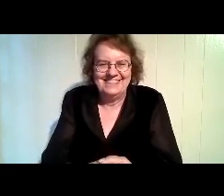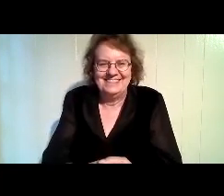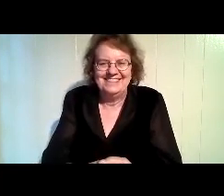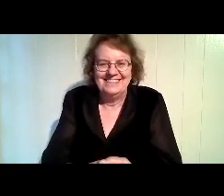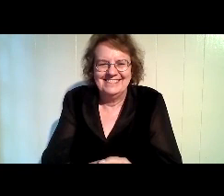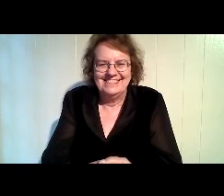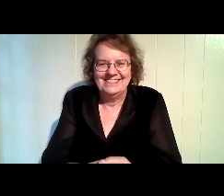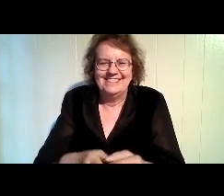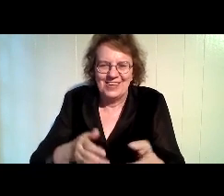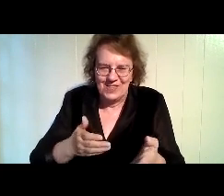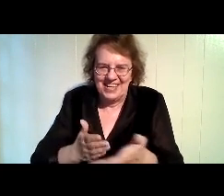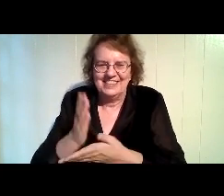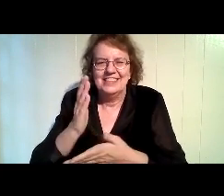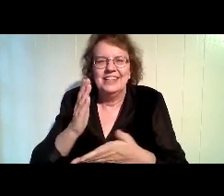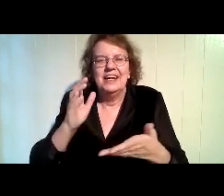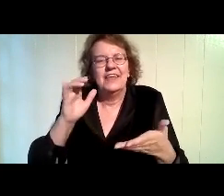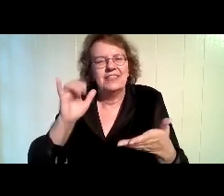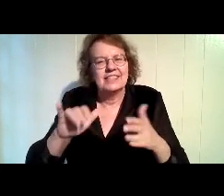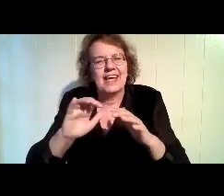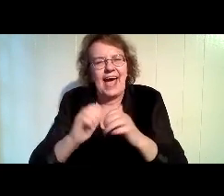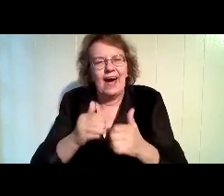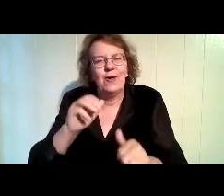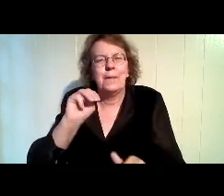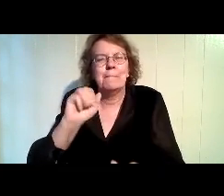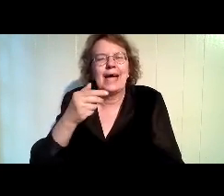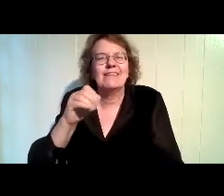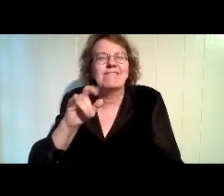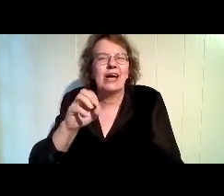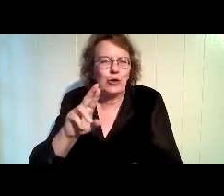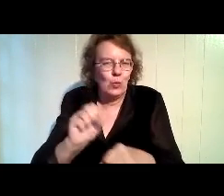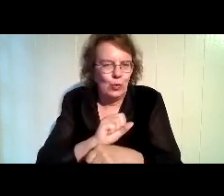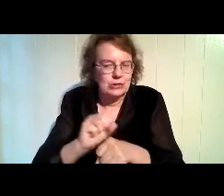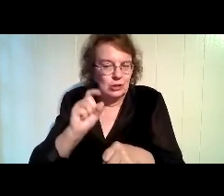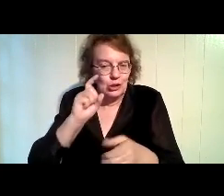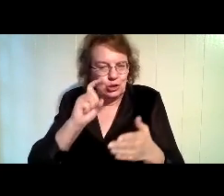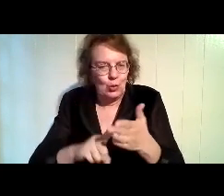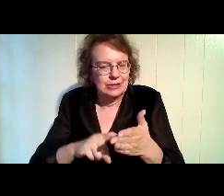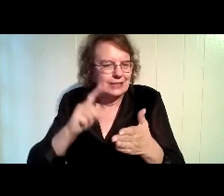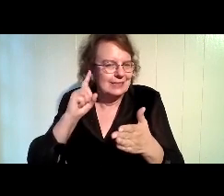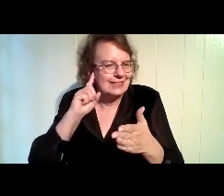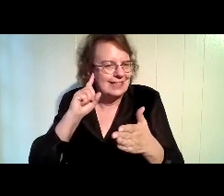Alright, so that is how the magnifier works. Notice that it does sound and act very very similar to the narrator.